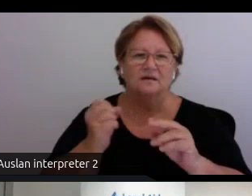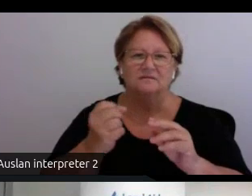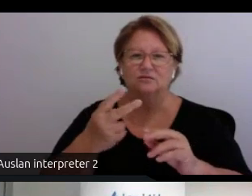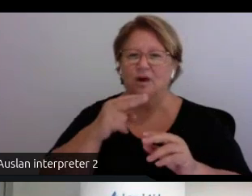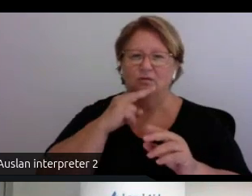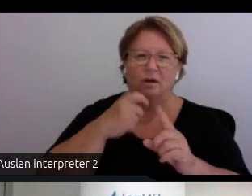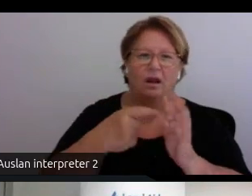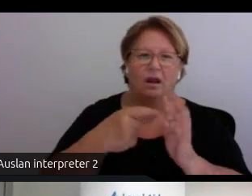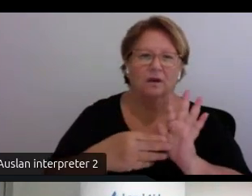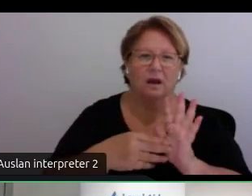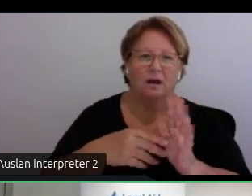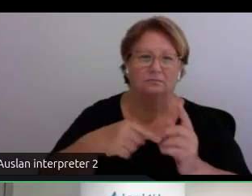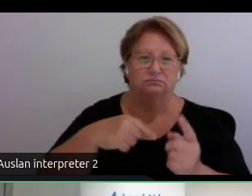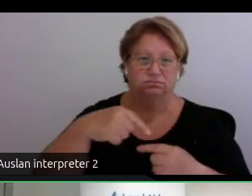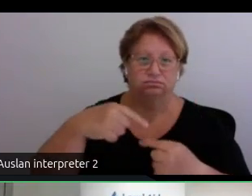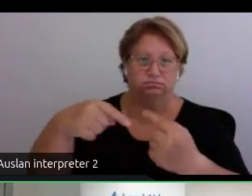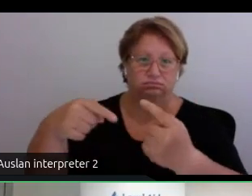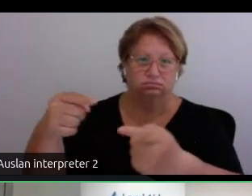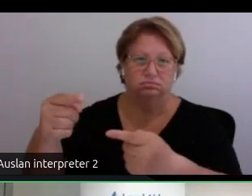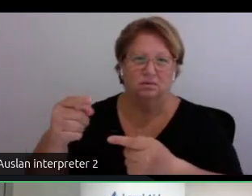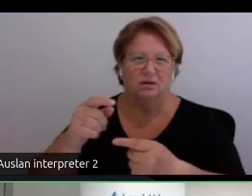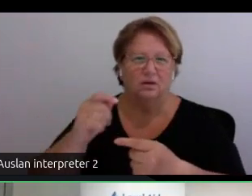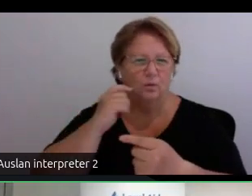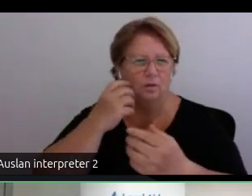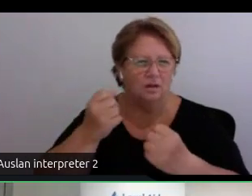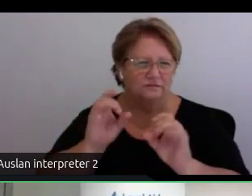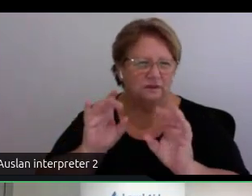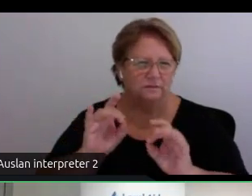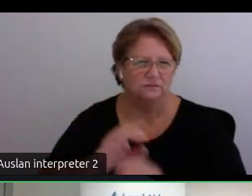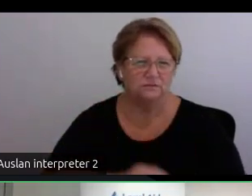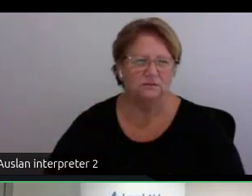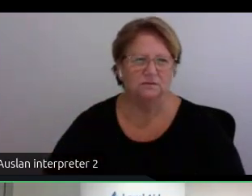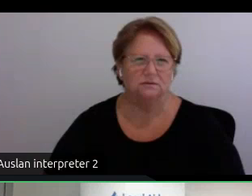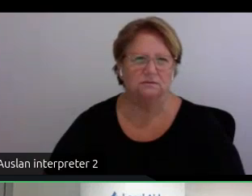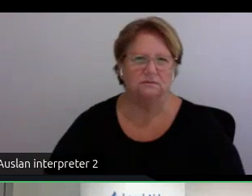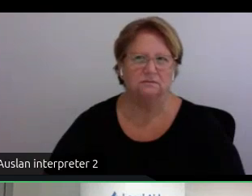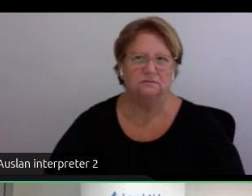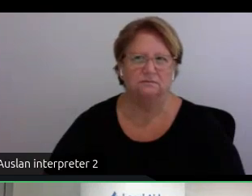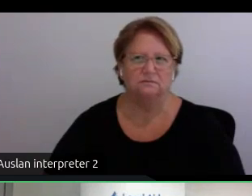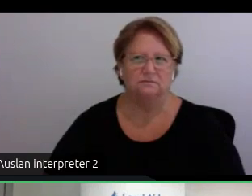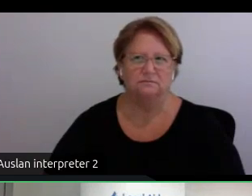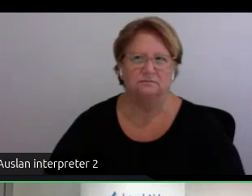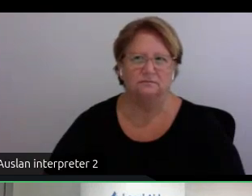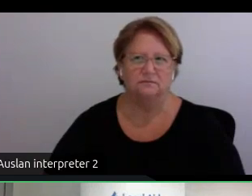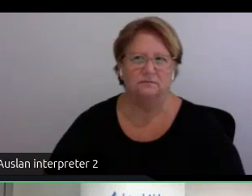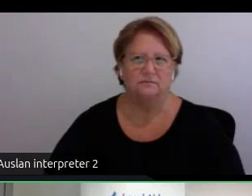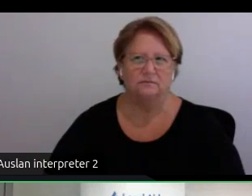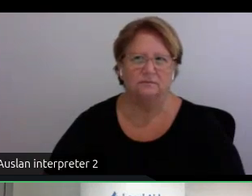hour winds come through, there's damage happening regardless often. That's right. And uh that's